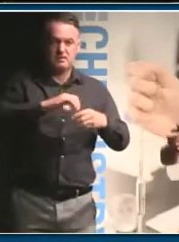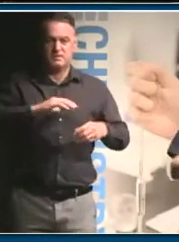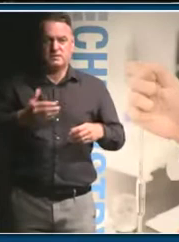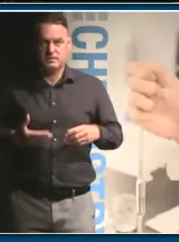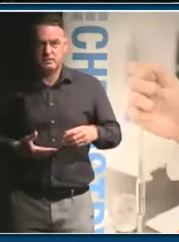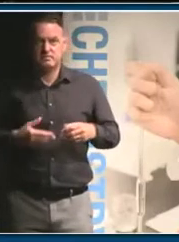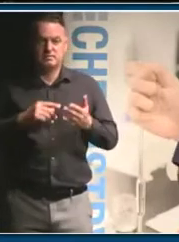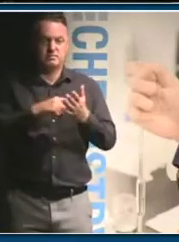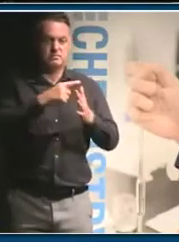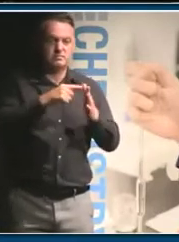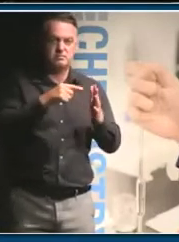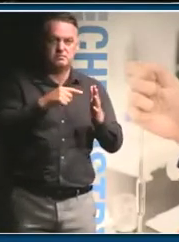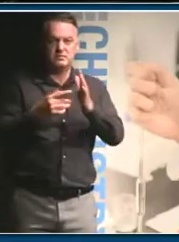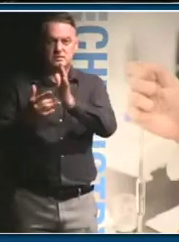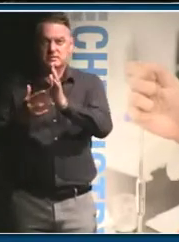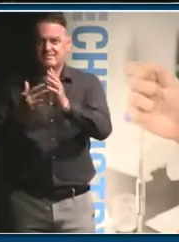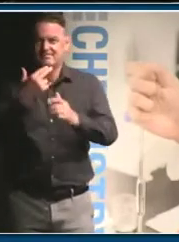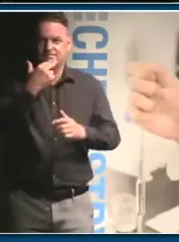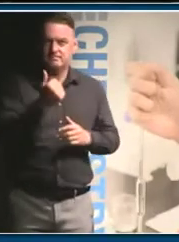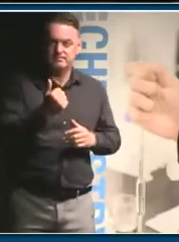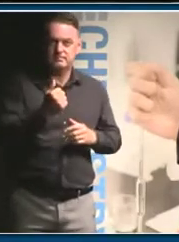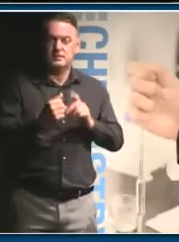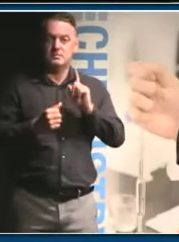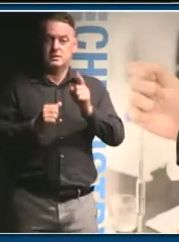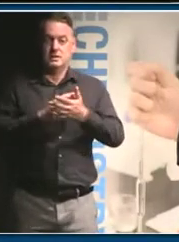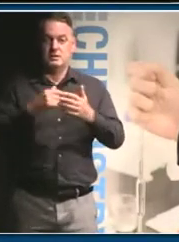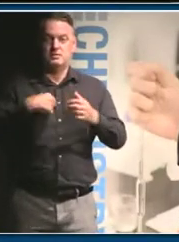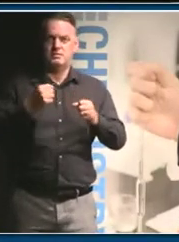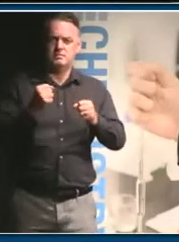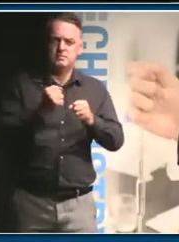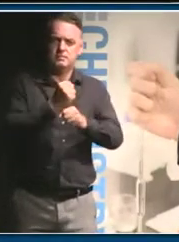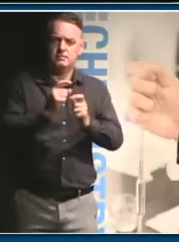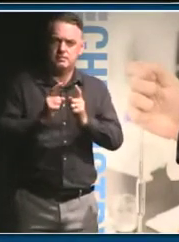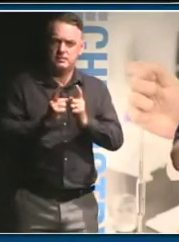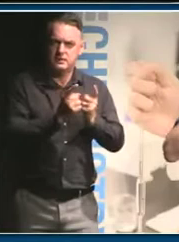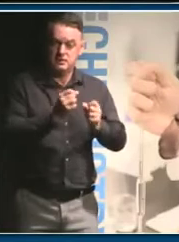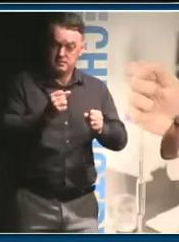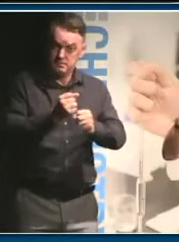the textiles, the electronics, but when you look at how we manufacture things everything is at high